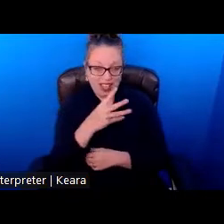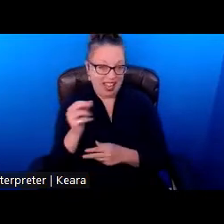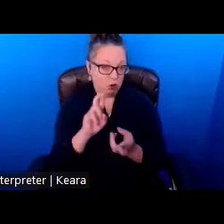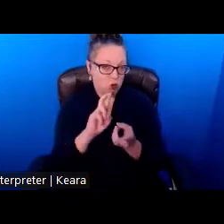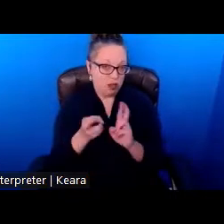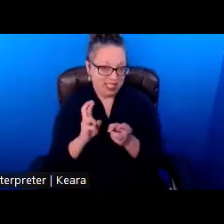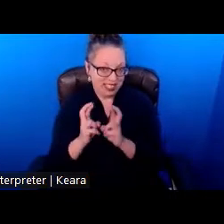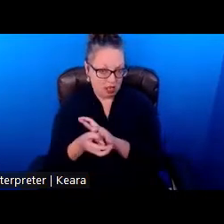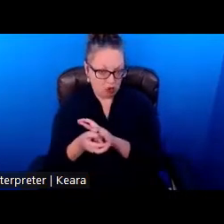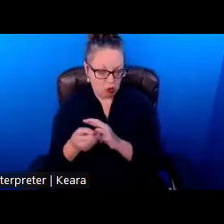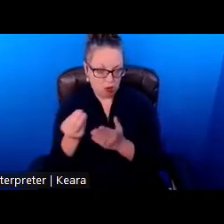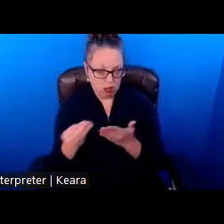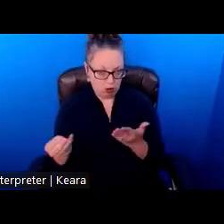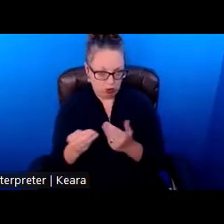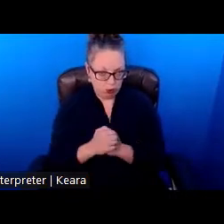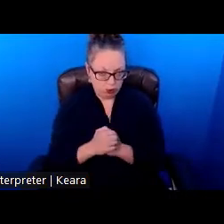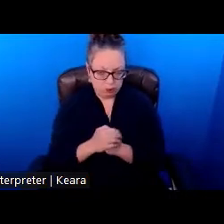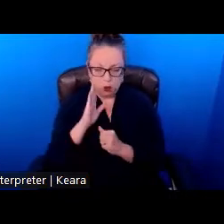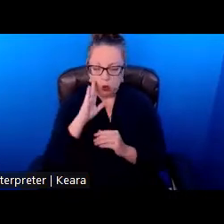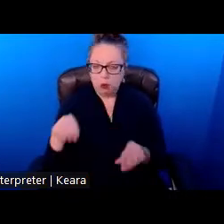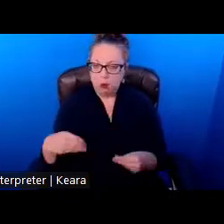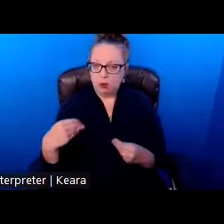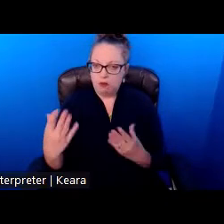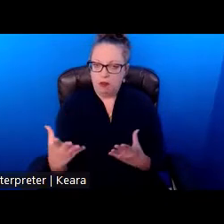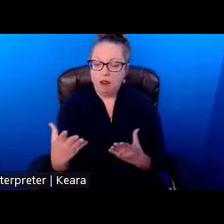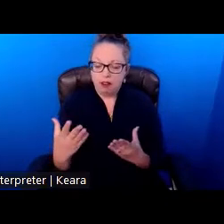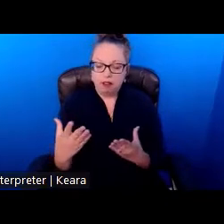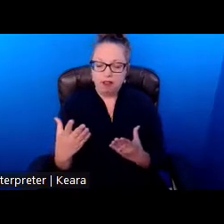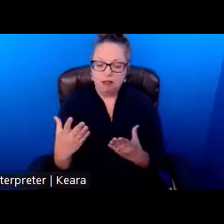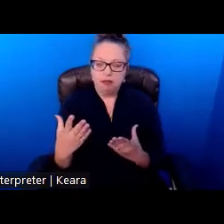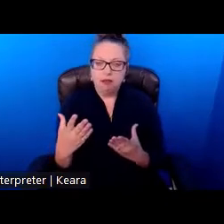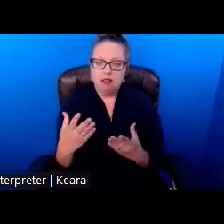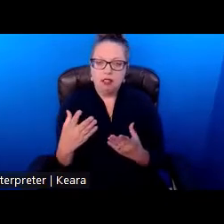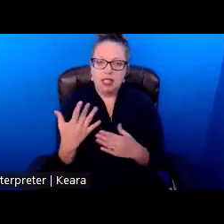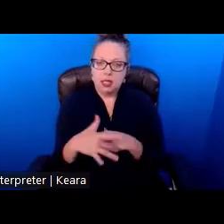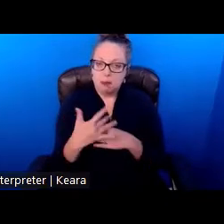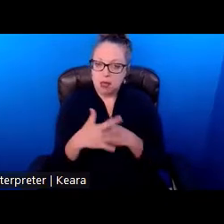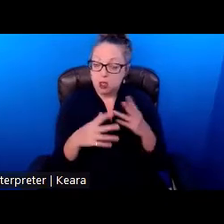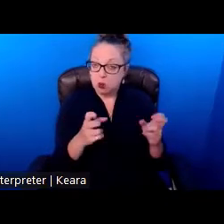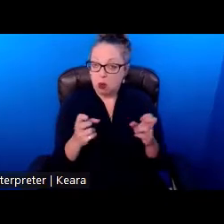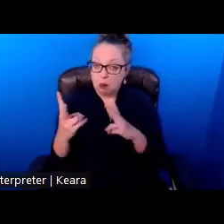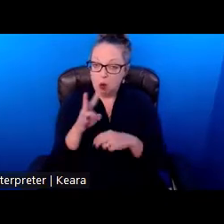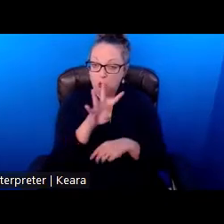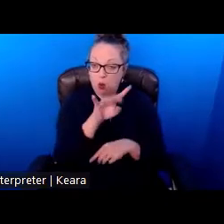Applicants will be provided with space to upload four-to-eight digital images OR short